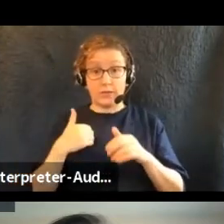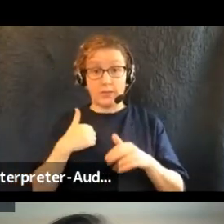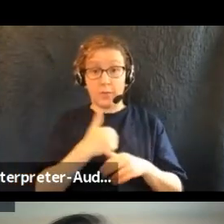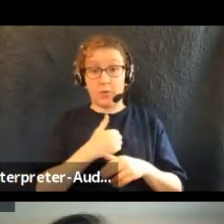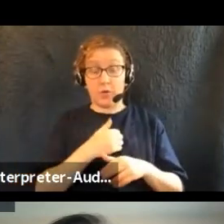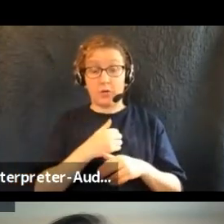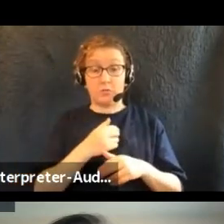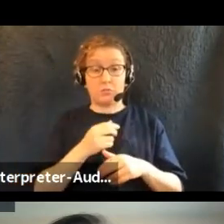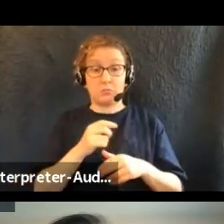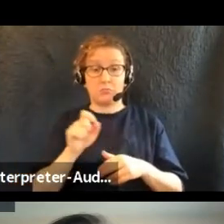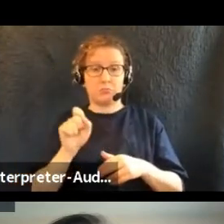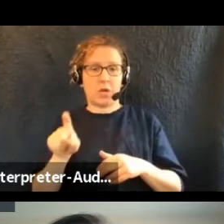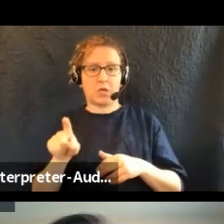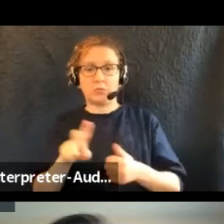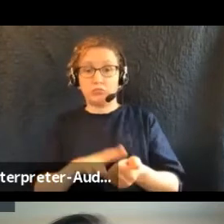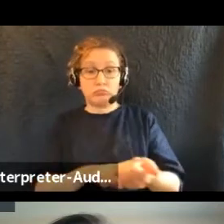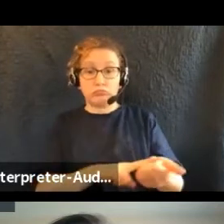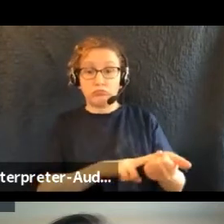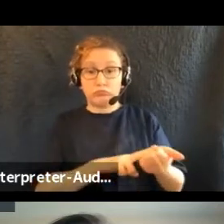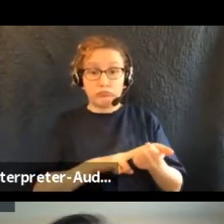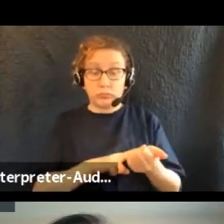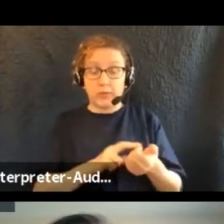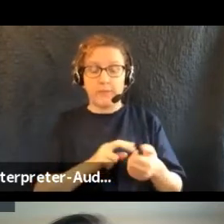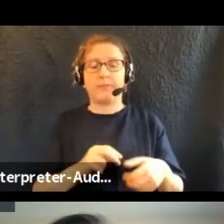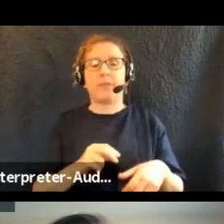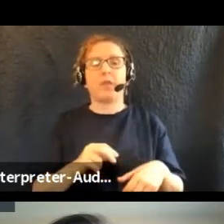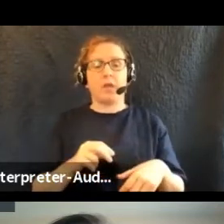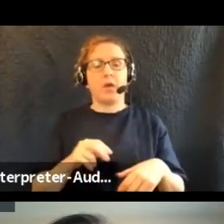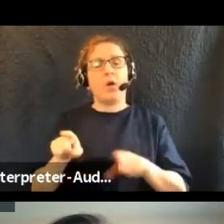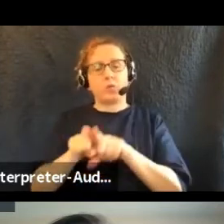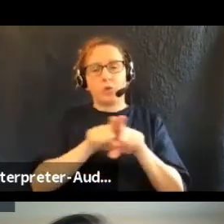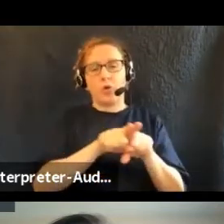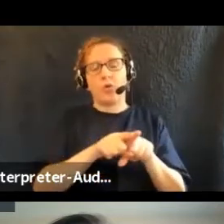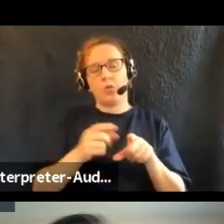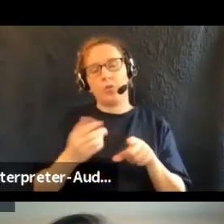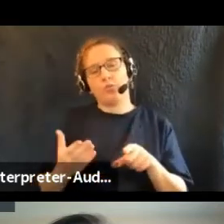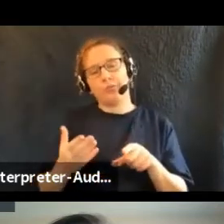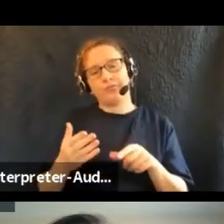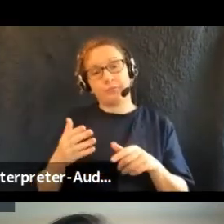And as Meredith had mentioned, provide shared content ahead of time.